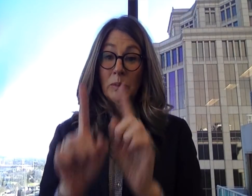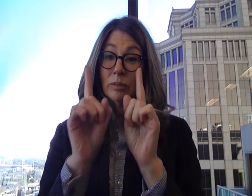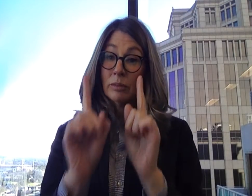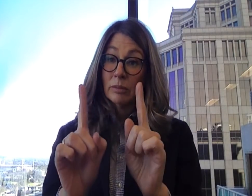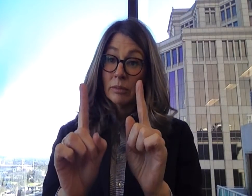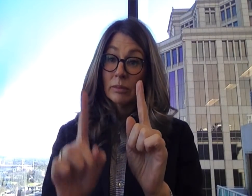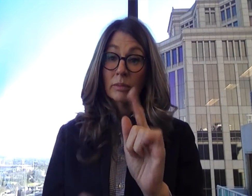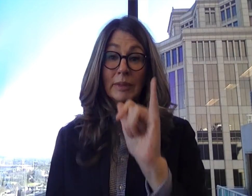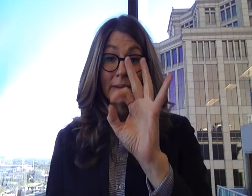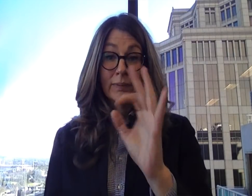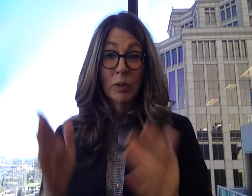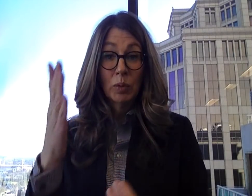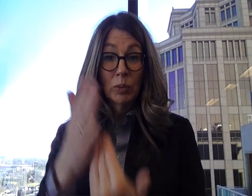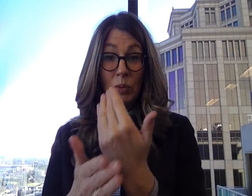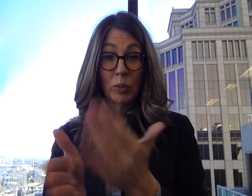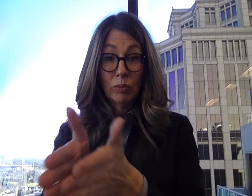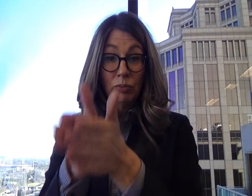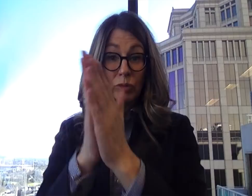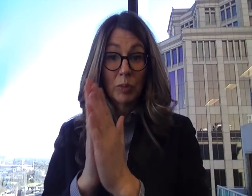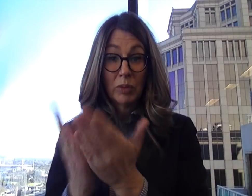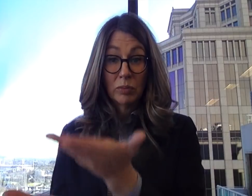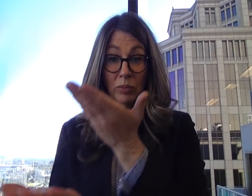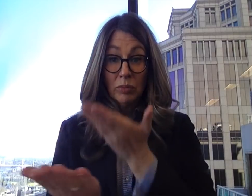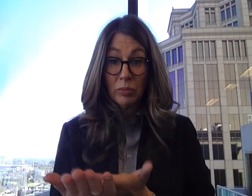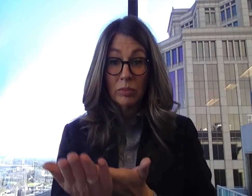we will without question organise such a Congress.